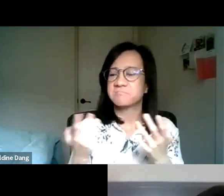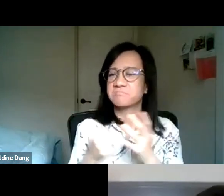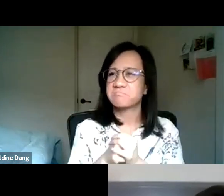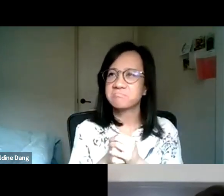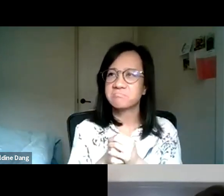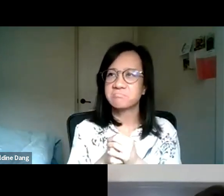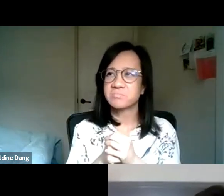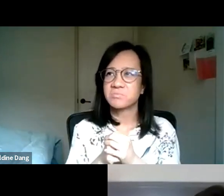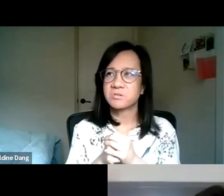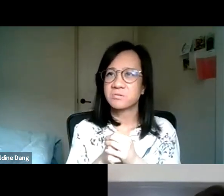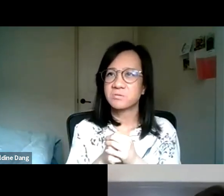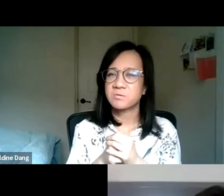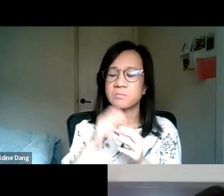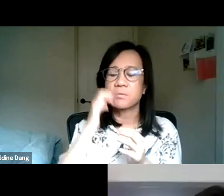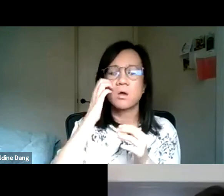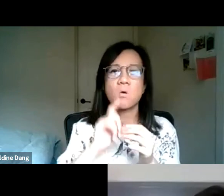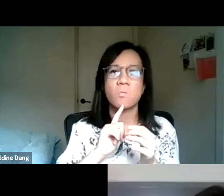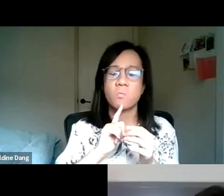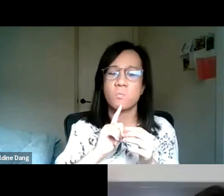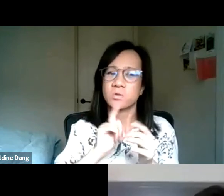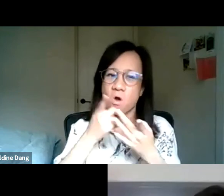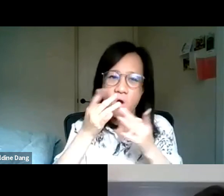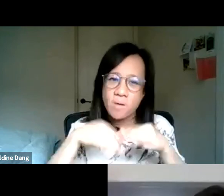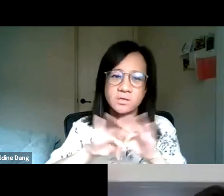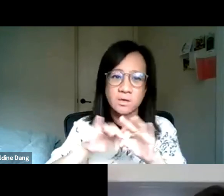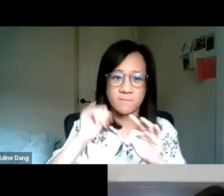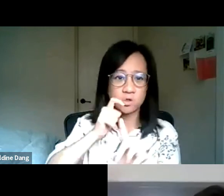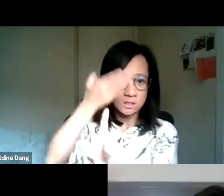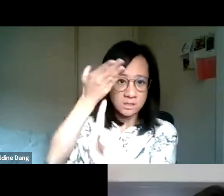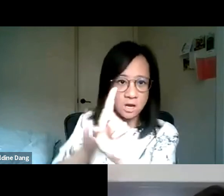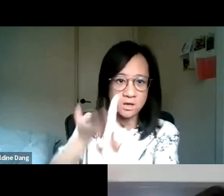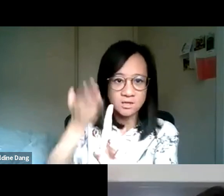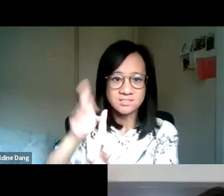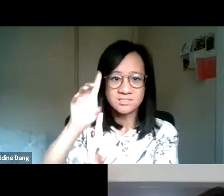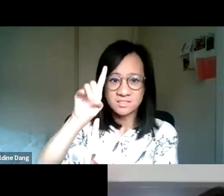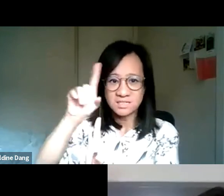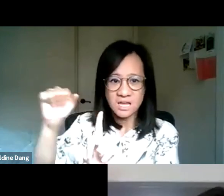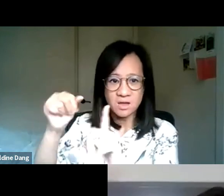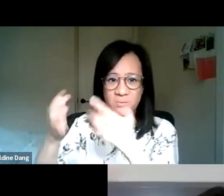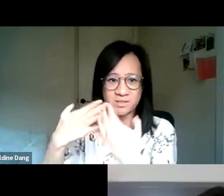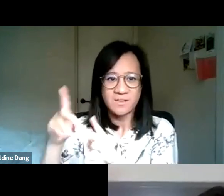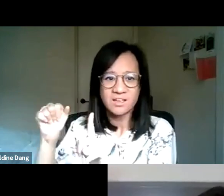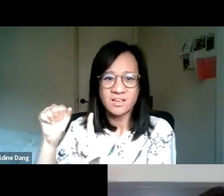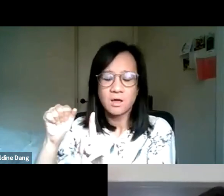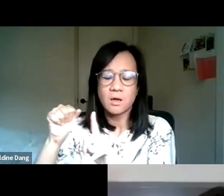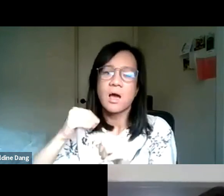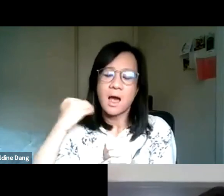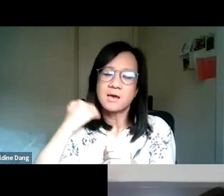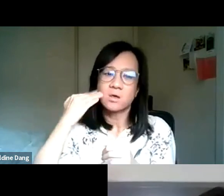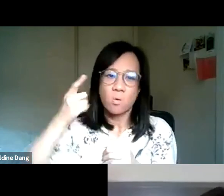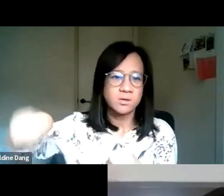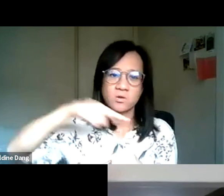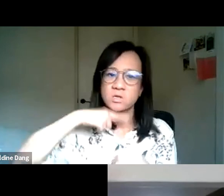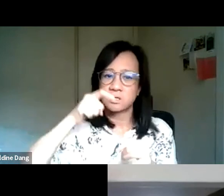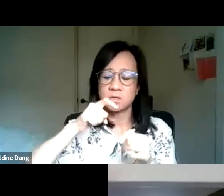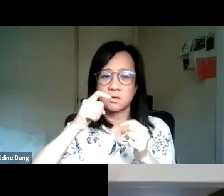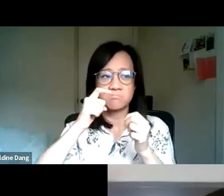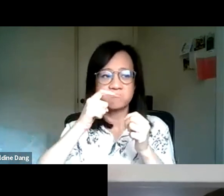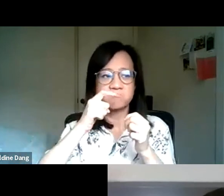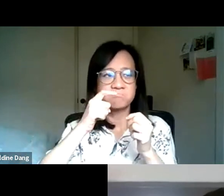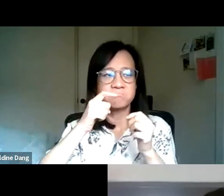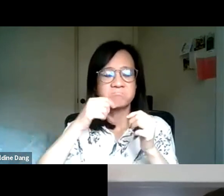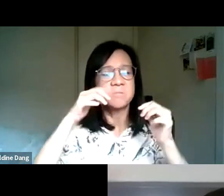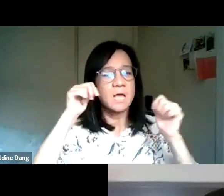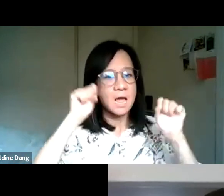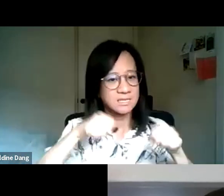And also I wanted to add, it's so important for a person with a disability to know what they